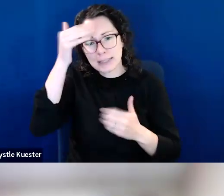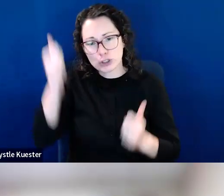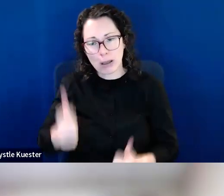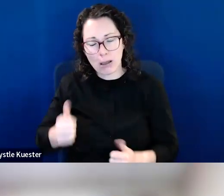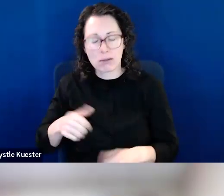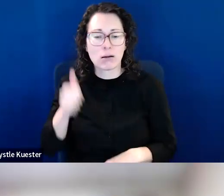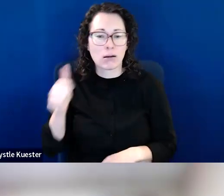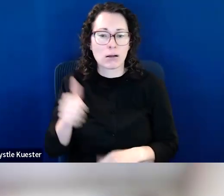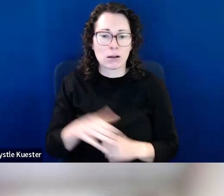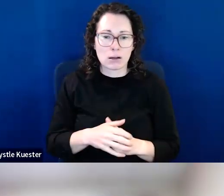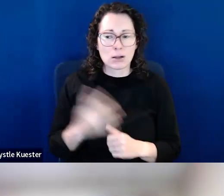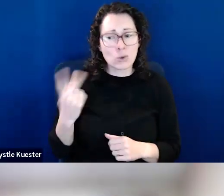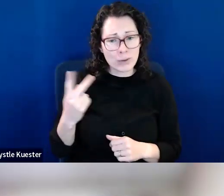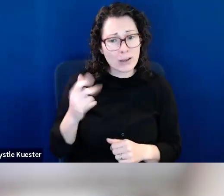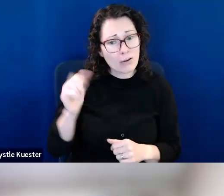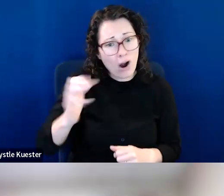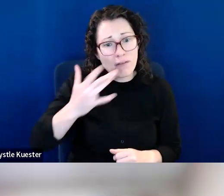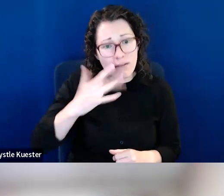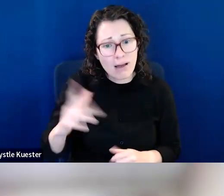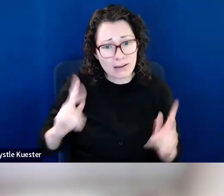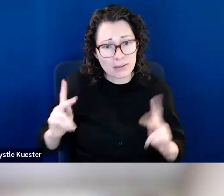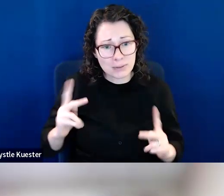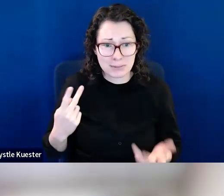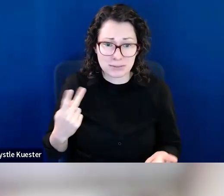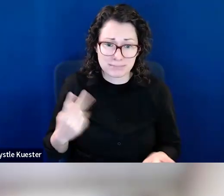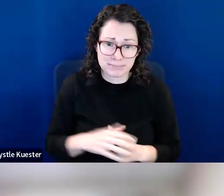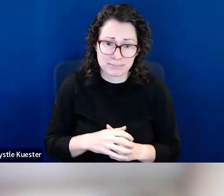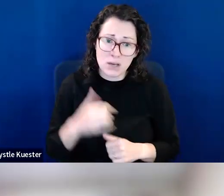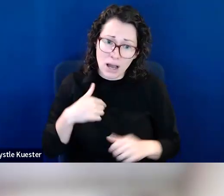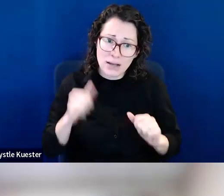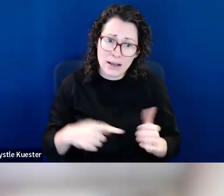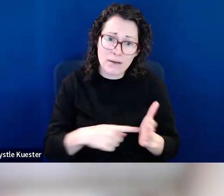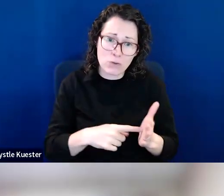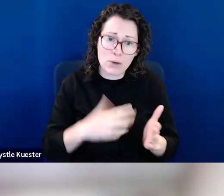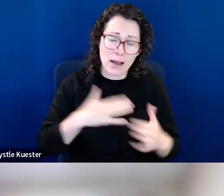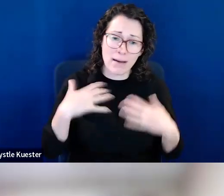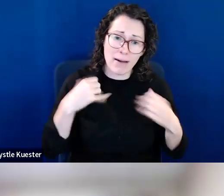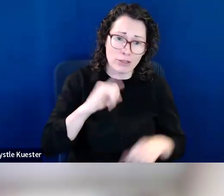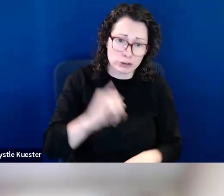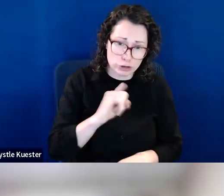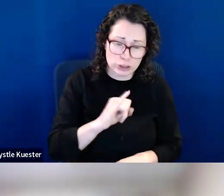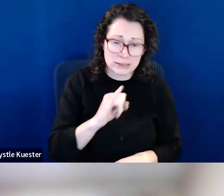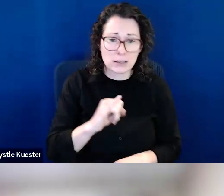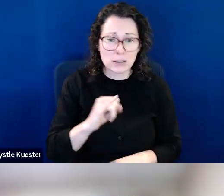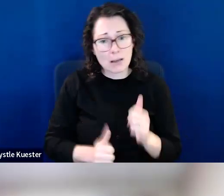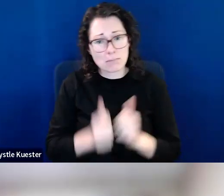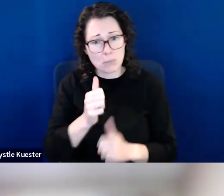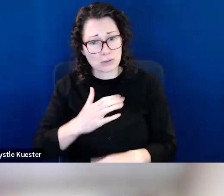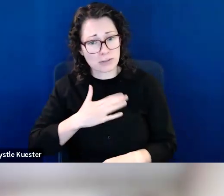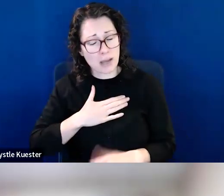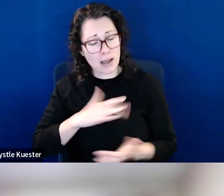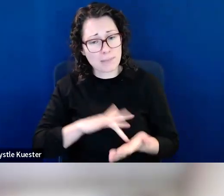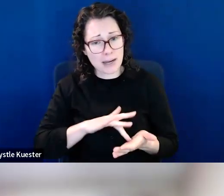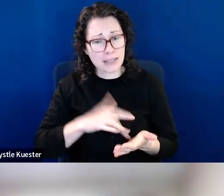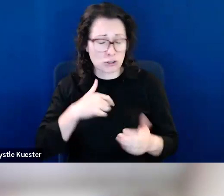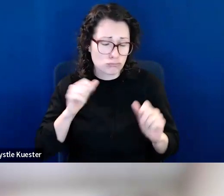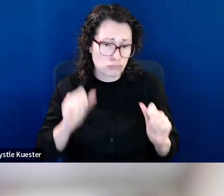We are one of the lucky ones. I can afford my health insurance and most of my medications. My